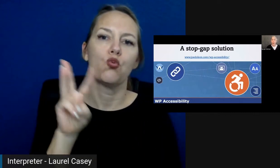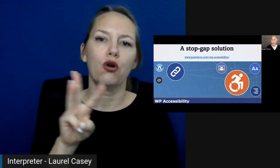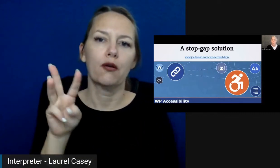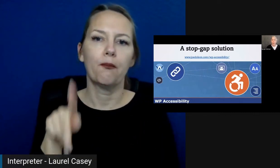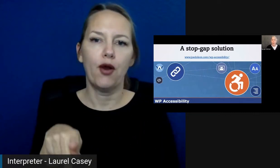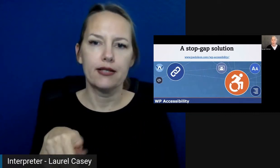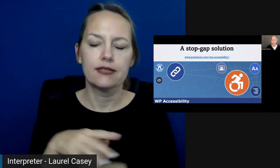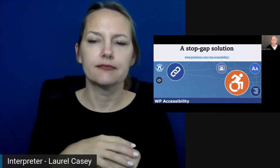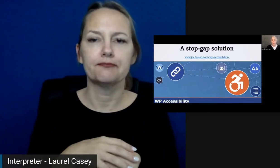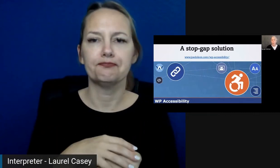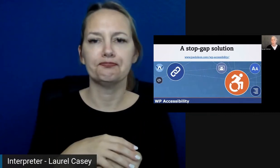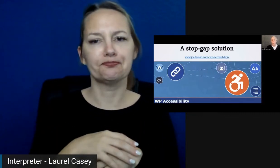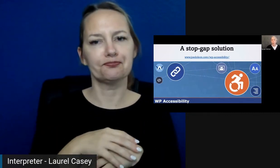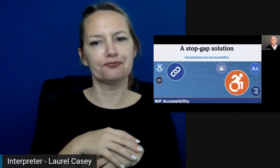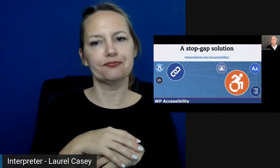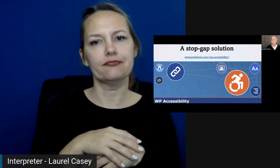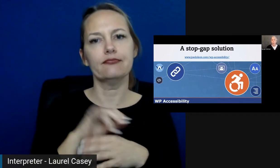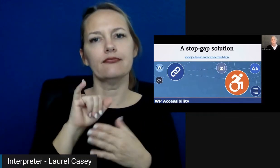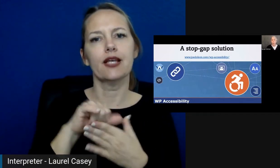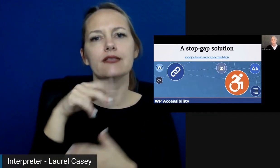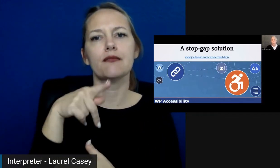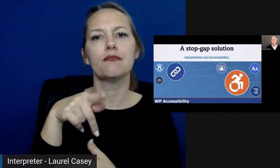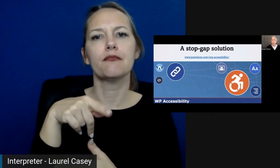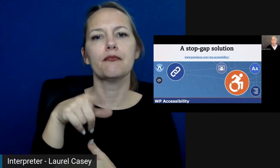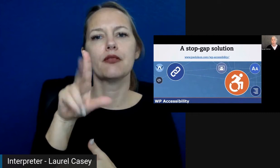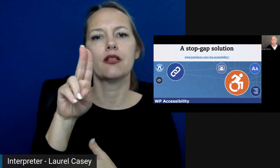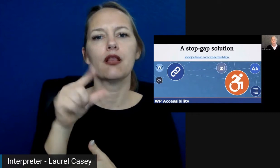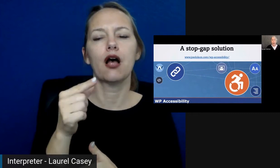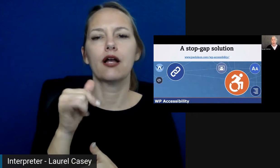And that is a plug-in by Joe Dawson.